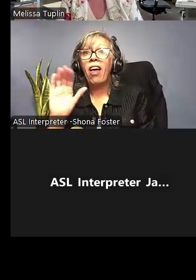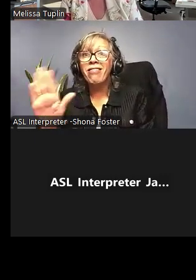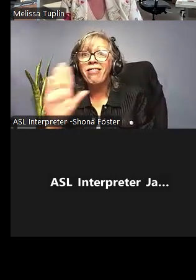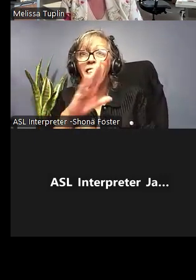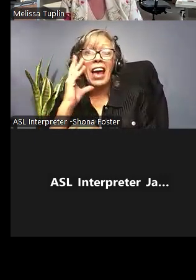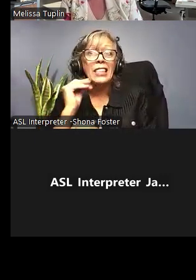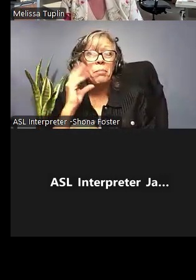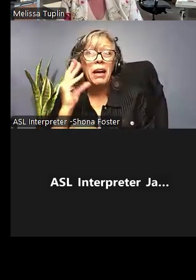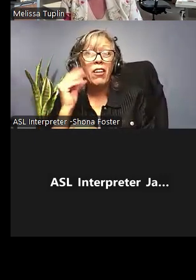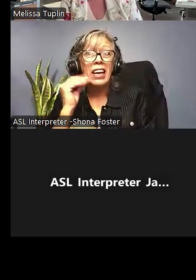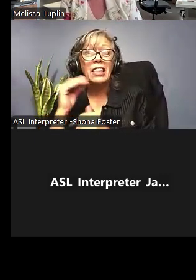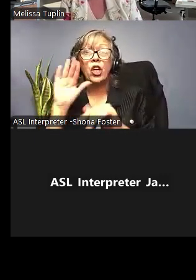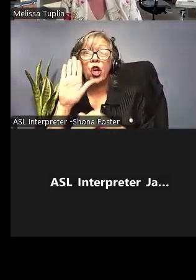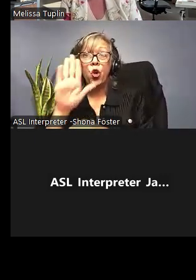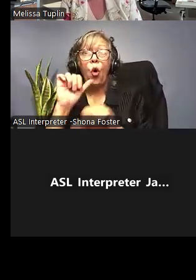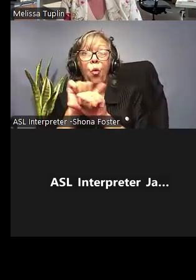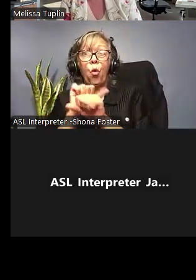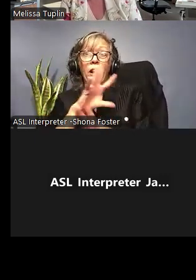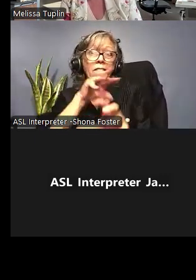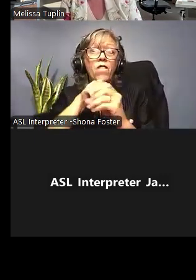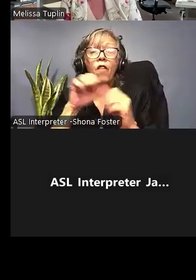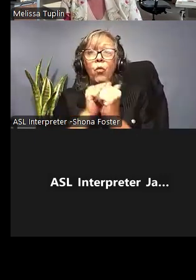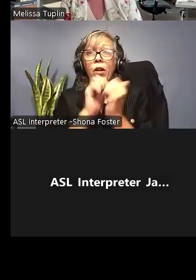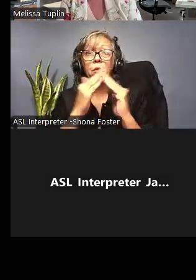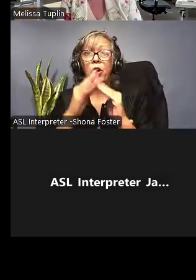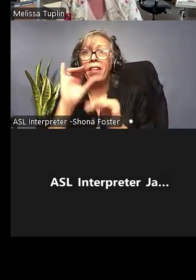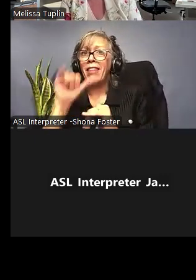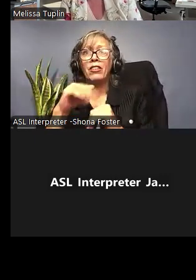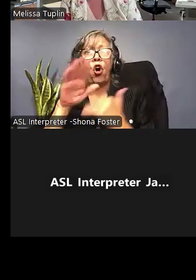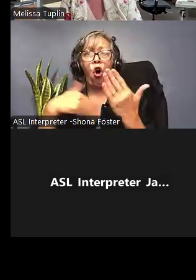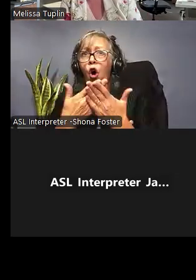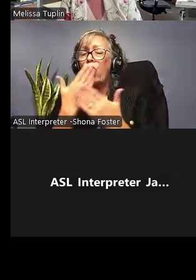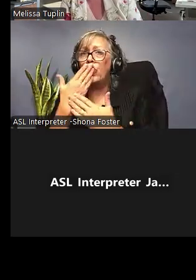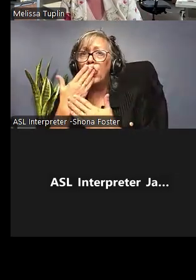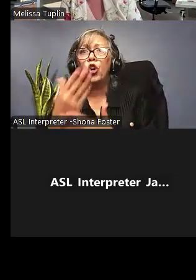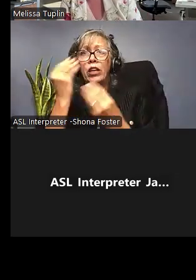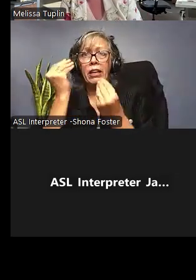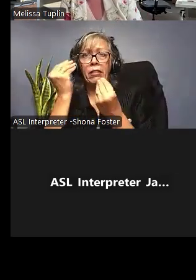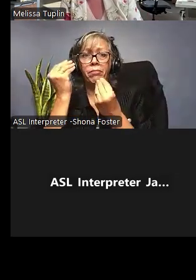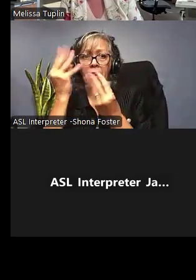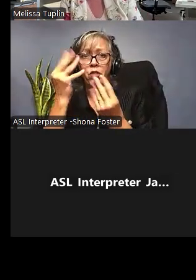working community, is all valid information that they can bring into the assessment room,